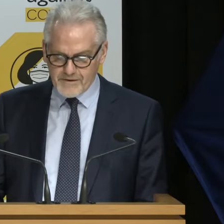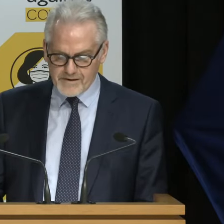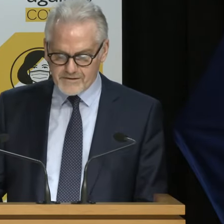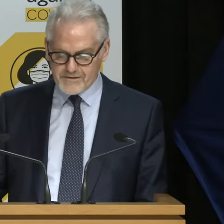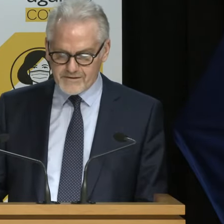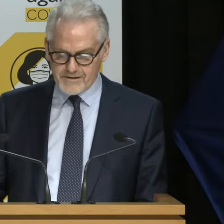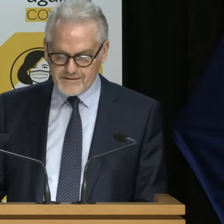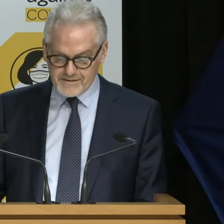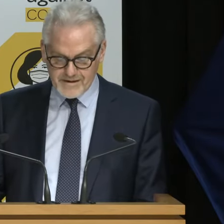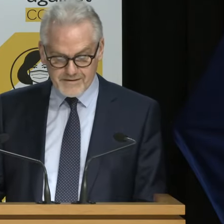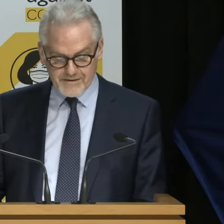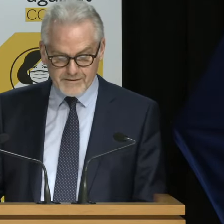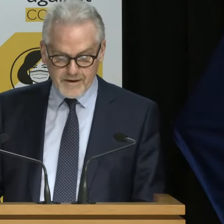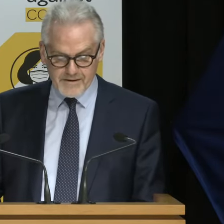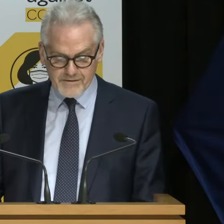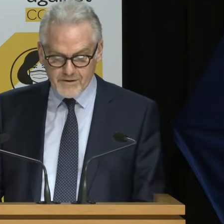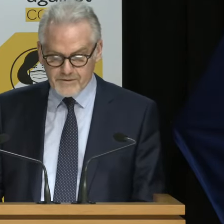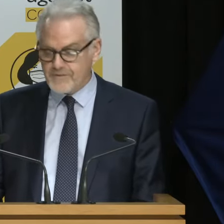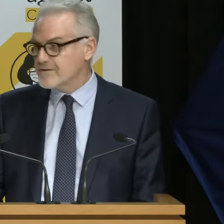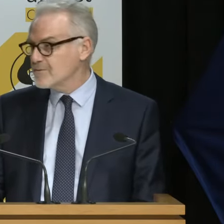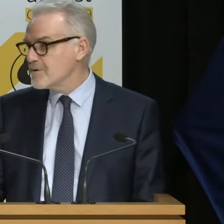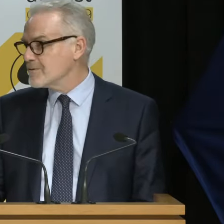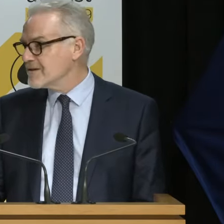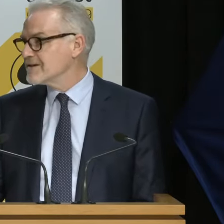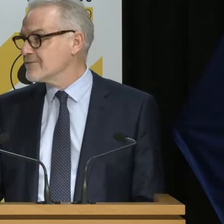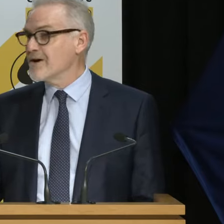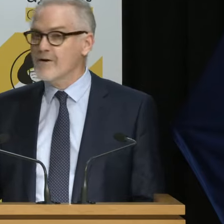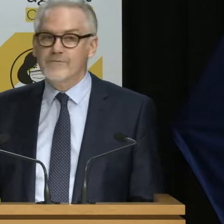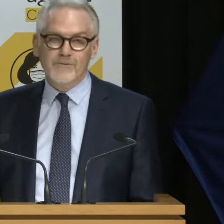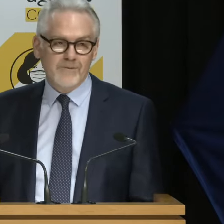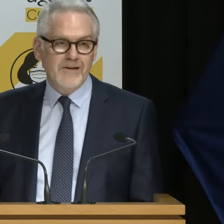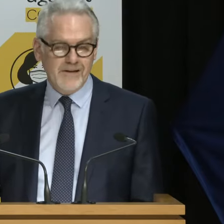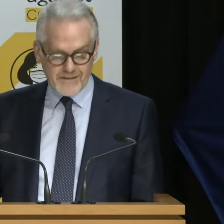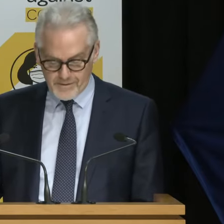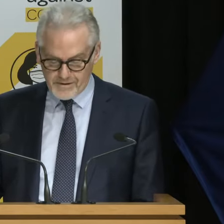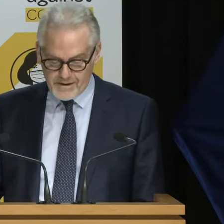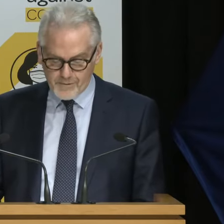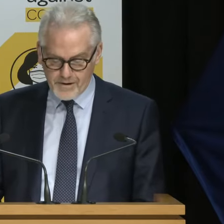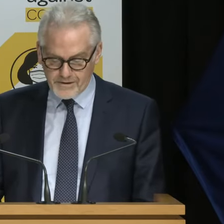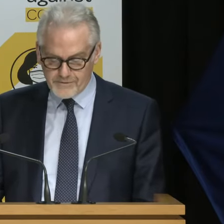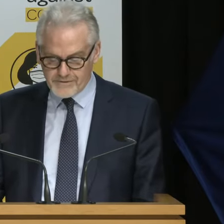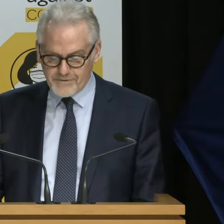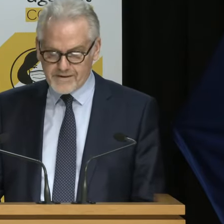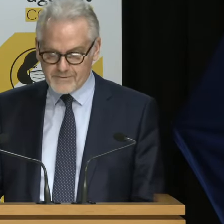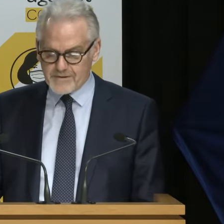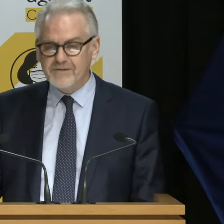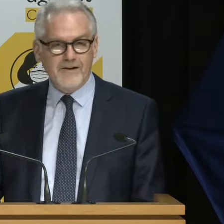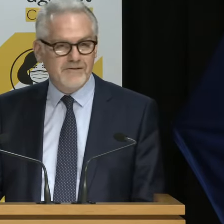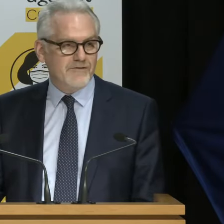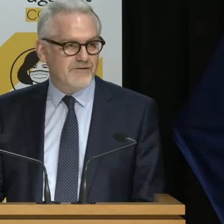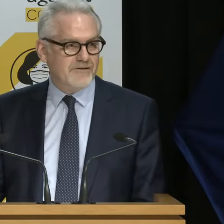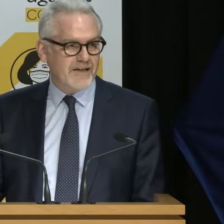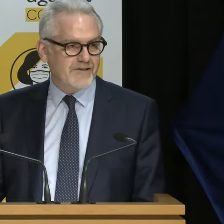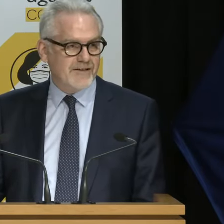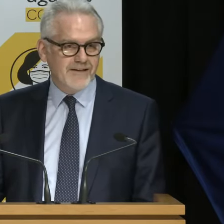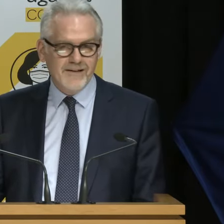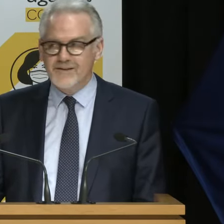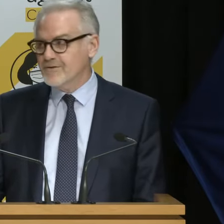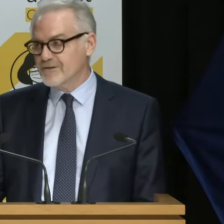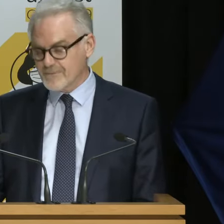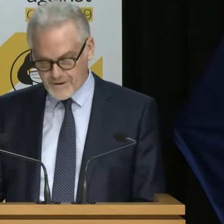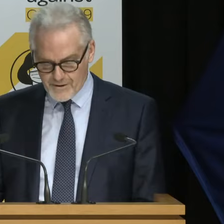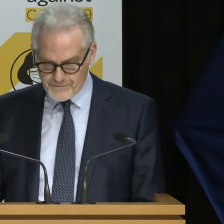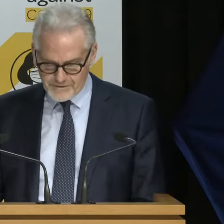have seen a rapid movement in